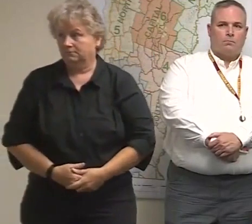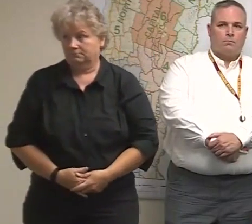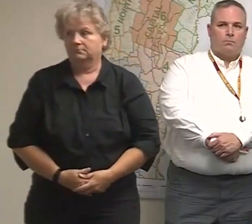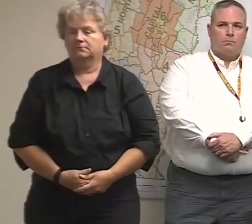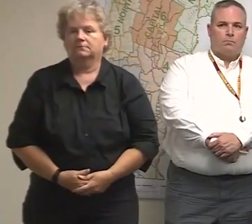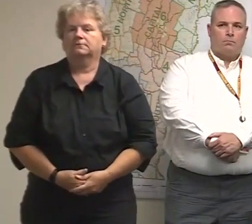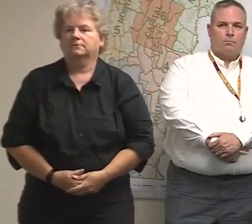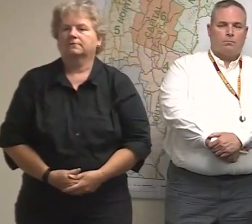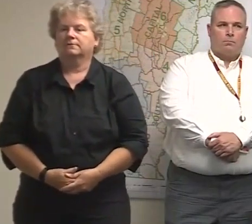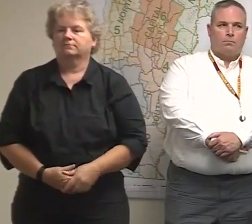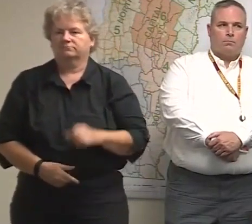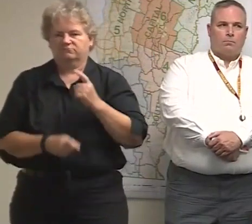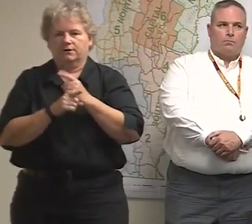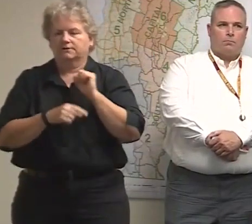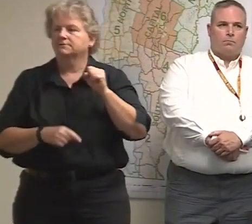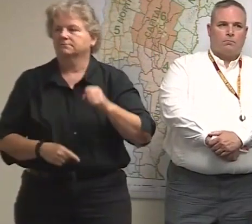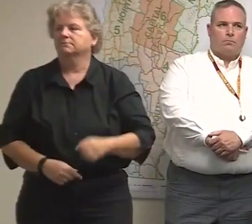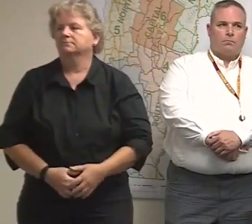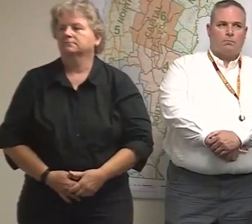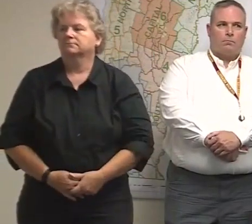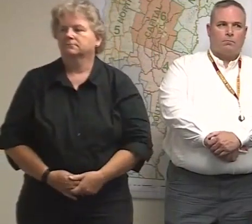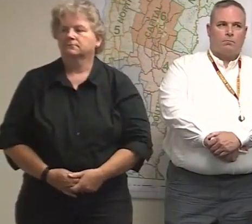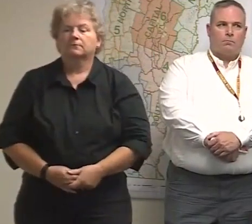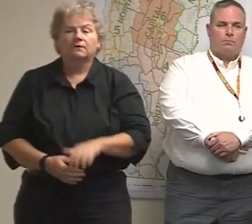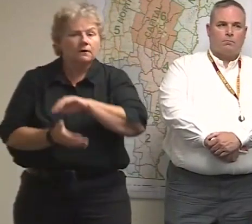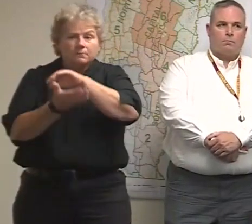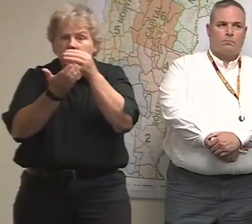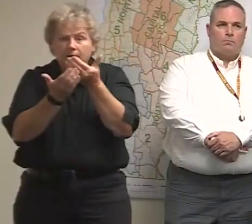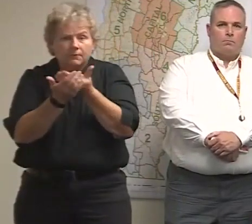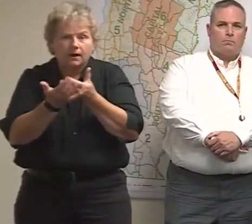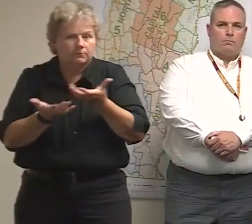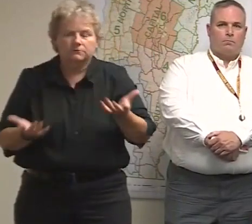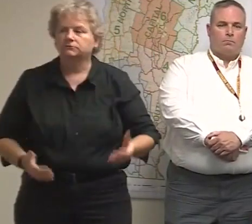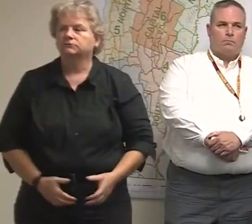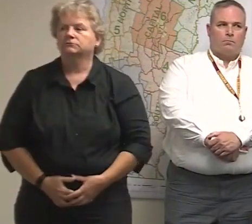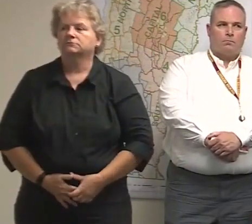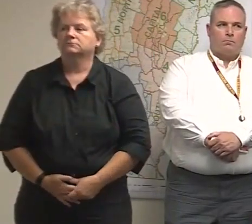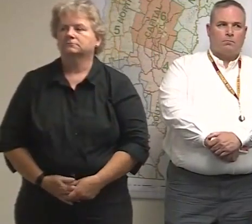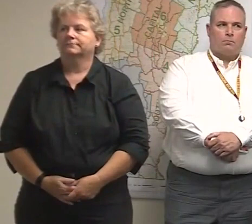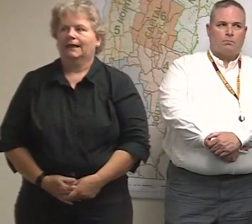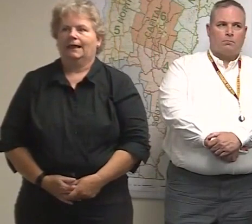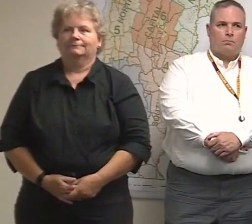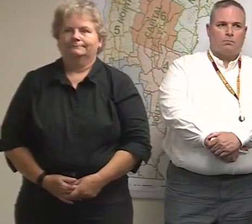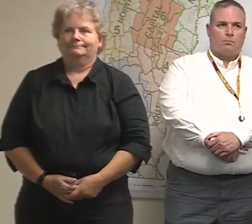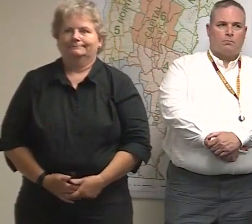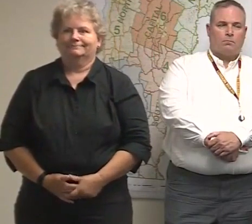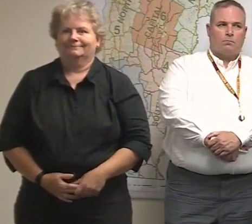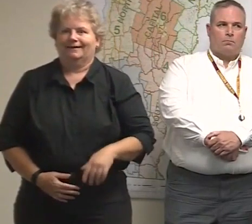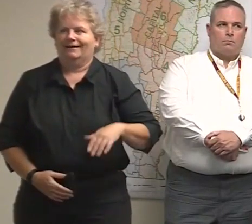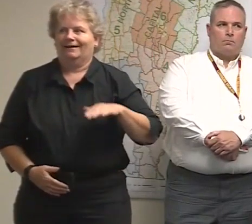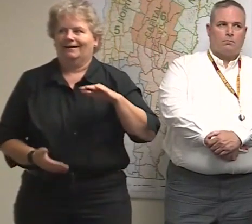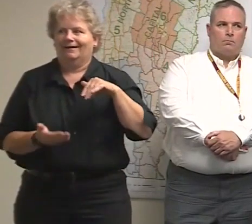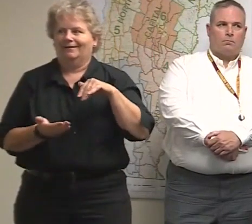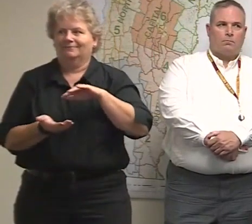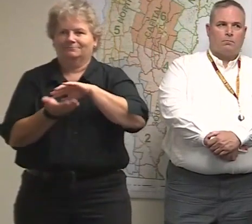EMERGENCY AND RECOVERY. GOVERNOR, HOW MUCH ROUGHLY, HOW MUCH MONEY ARE WE TALKING ABOUT?